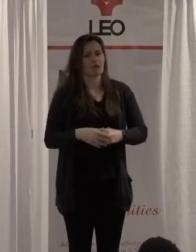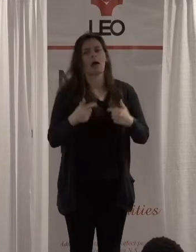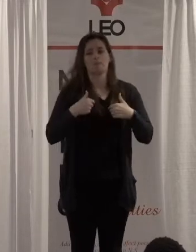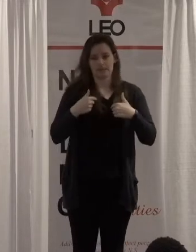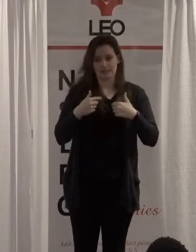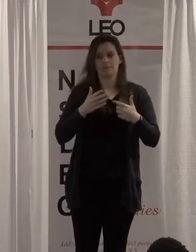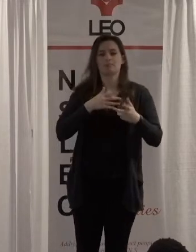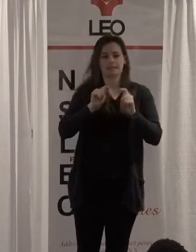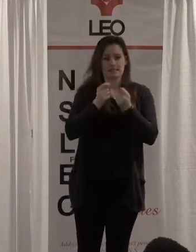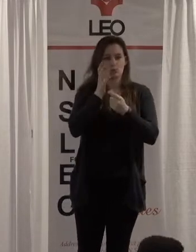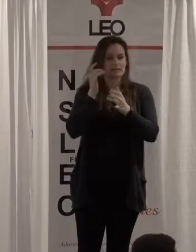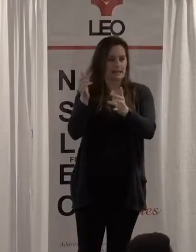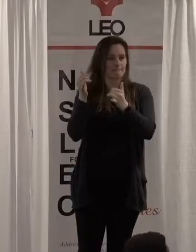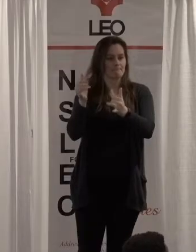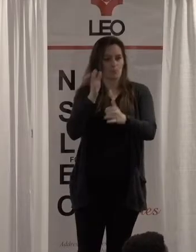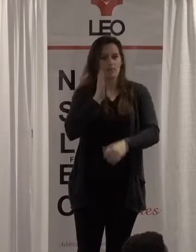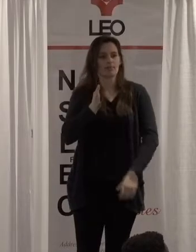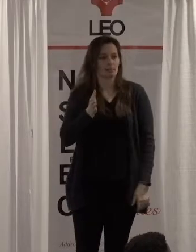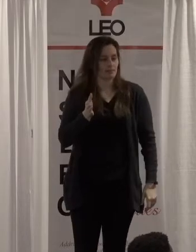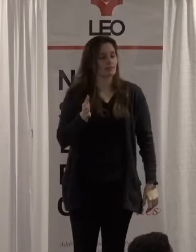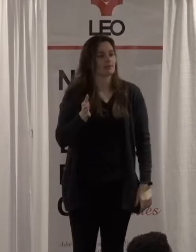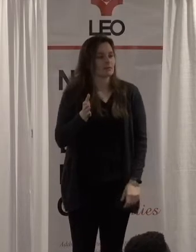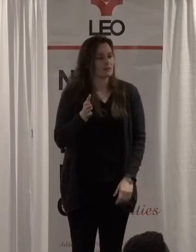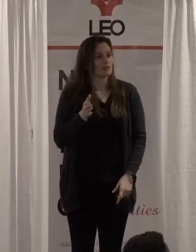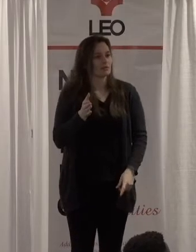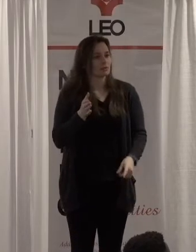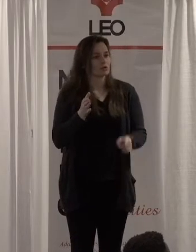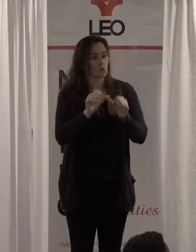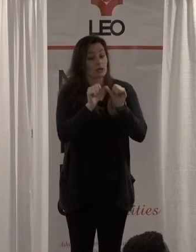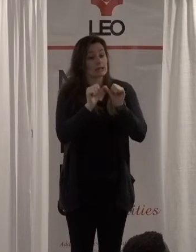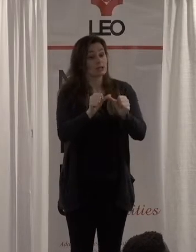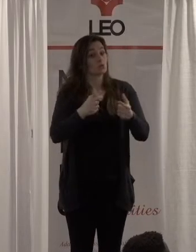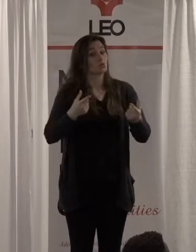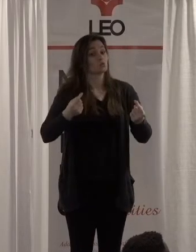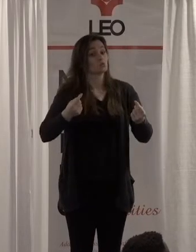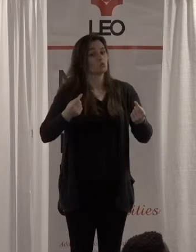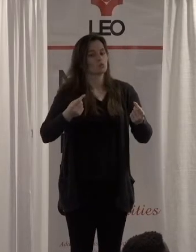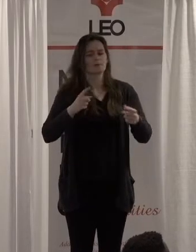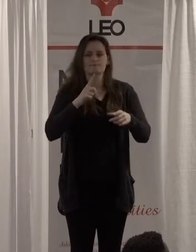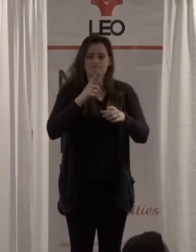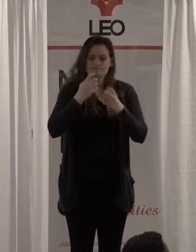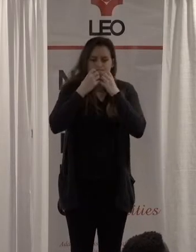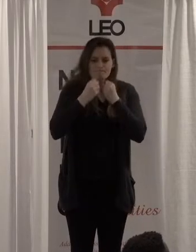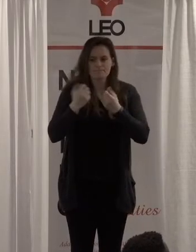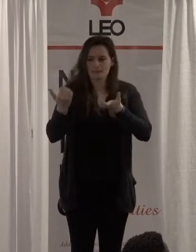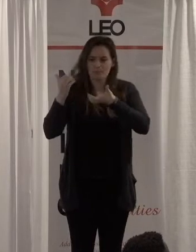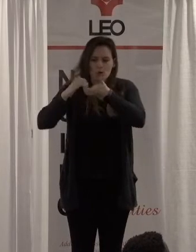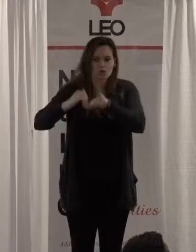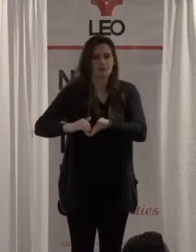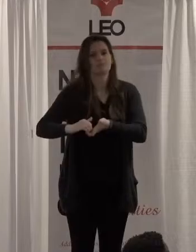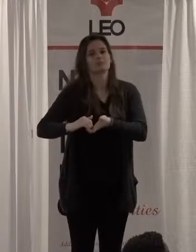WE WILL CONTINUE TO ENGAGE IN MEANINGFUL PARTNERSHIPS AND HIGHLIGHT THE ROLE THAT HUMAN RIGHTS CAN PLAY